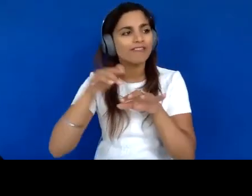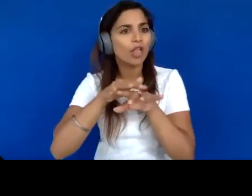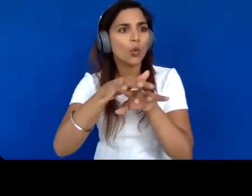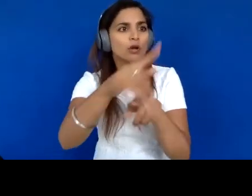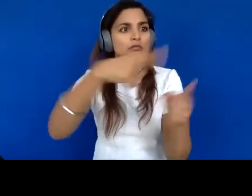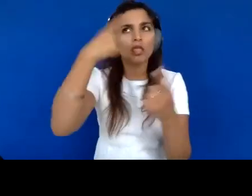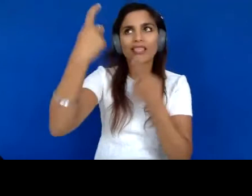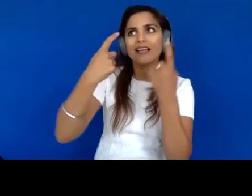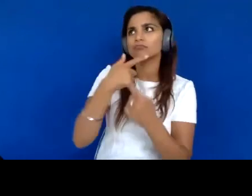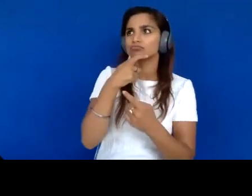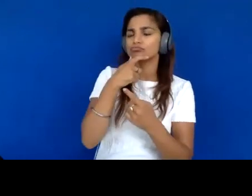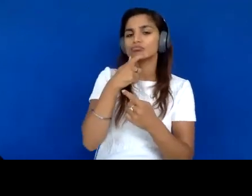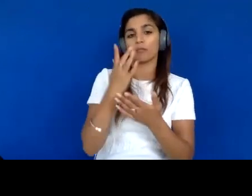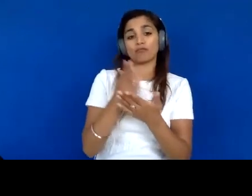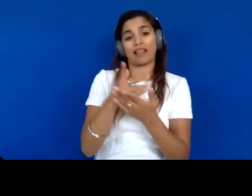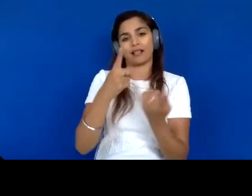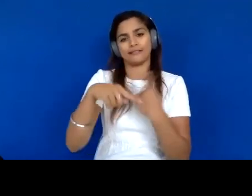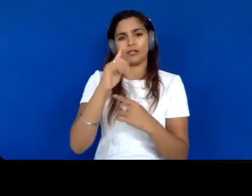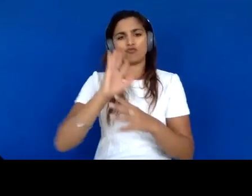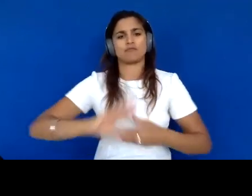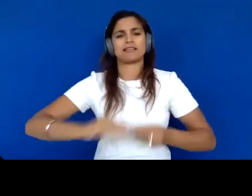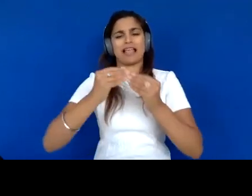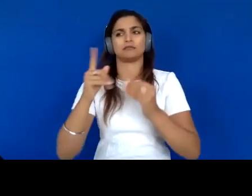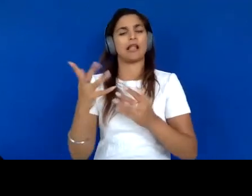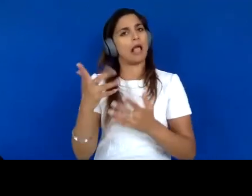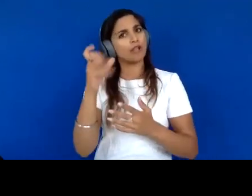being the global experts when it comes to the presentation of disability sport